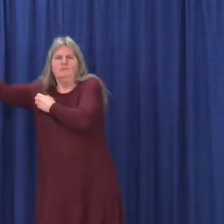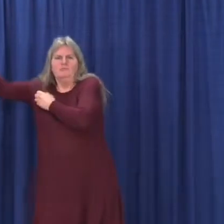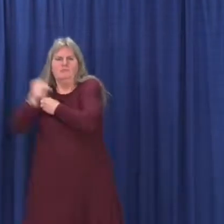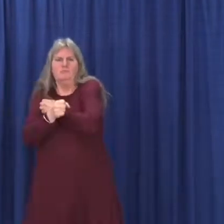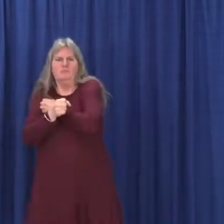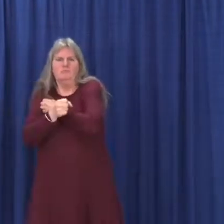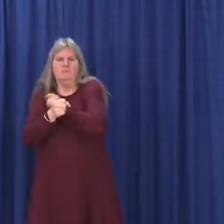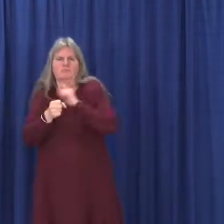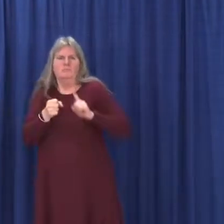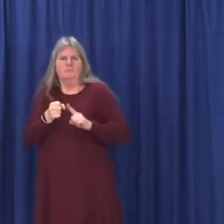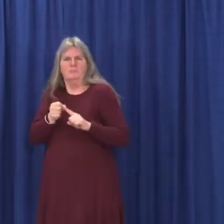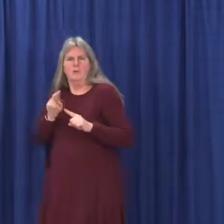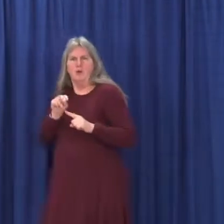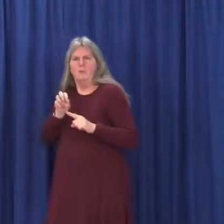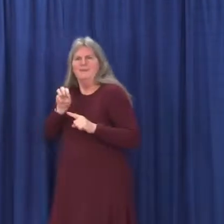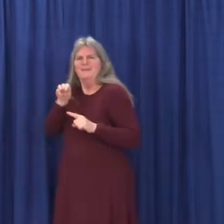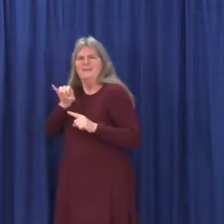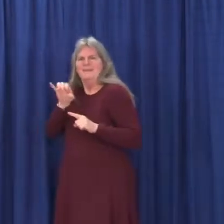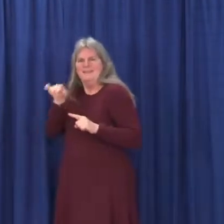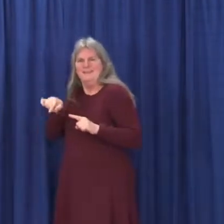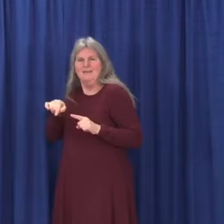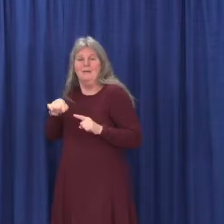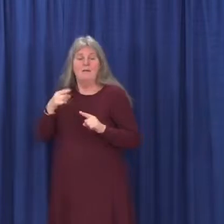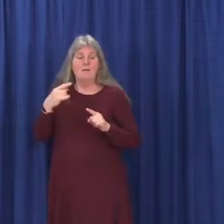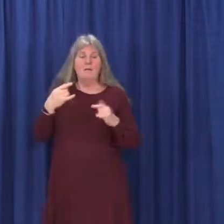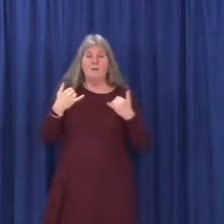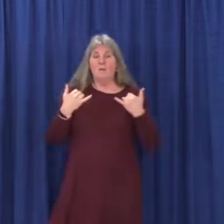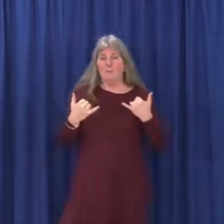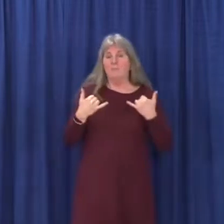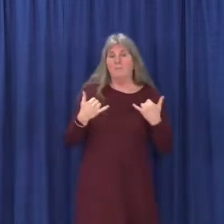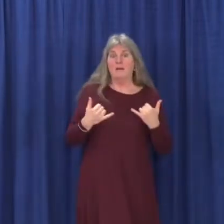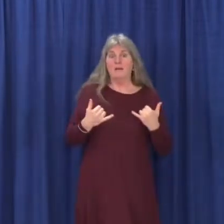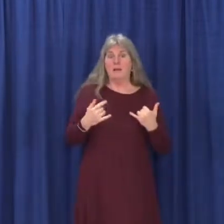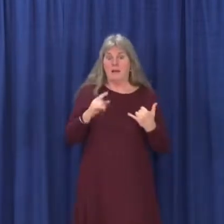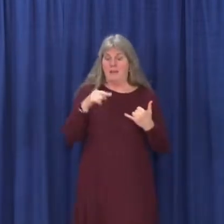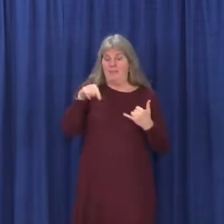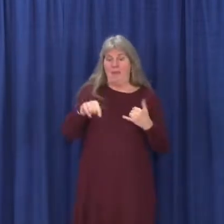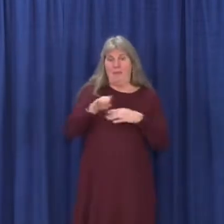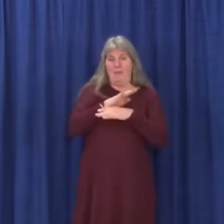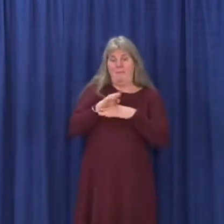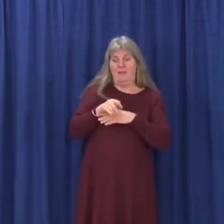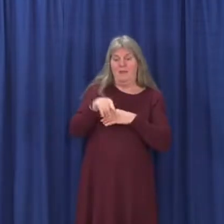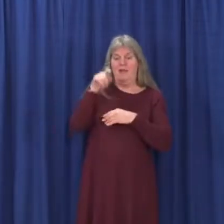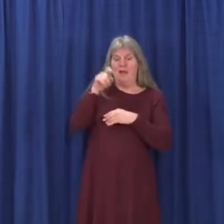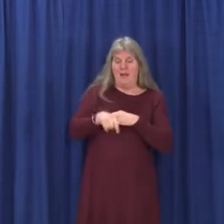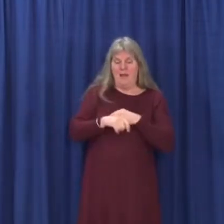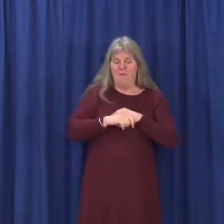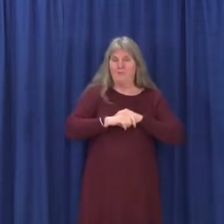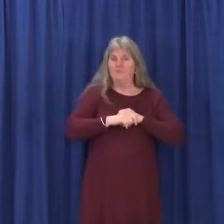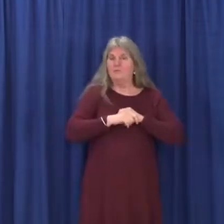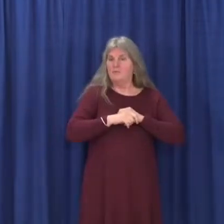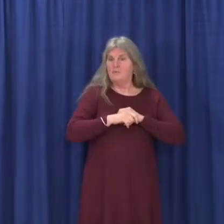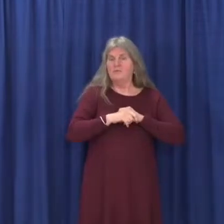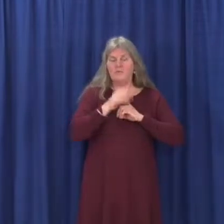Currently to ensure that no local staff available to fill the position-- that there is no local staff available to fill